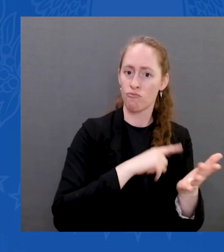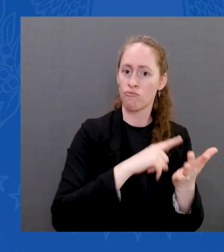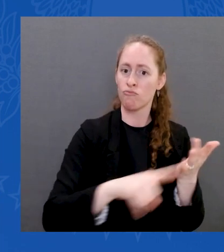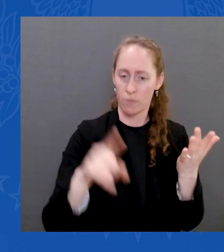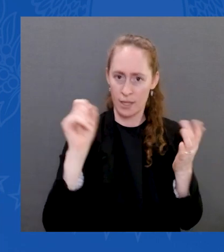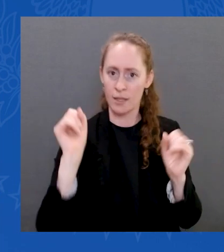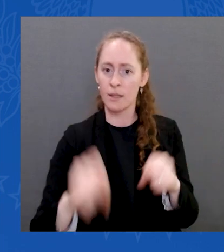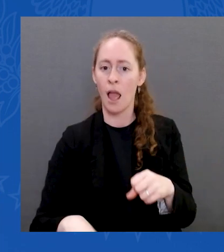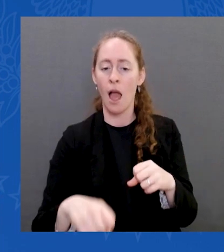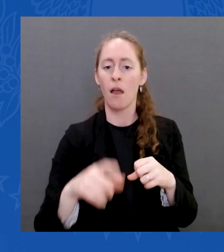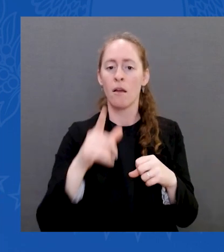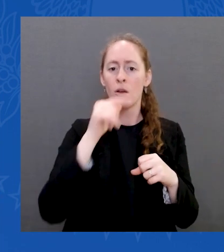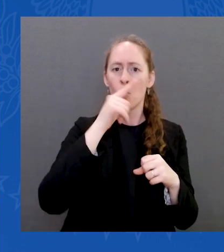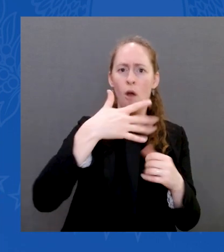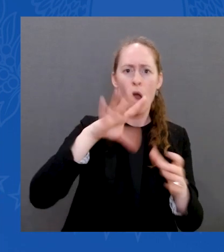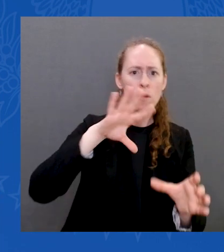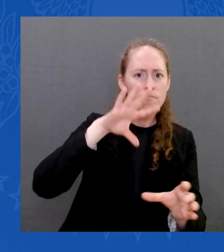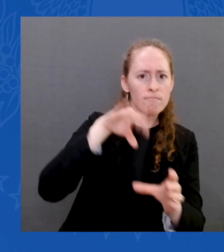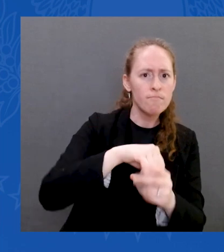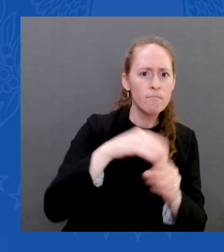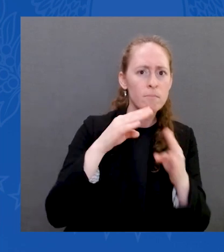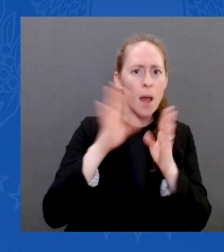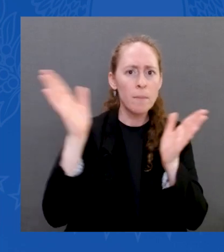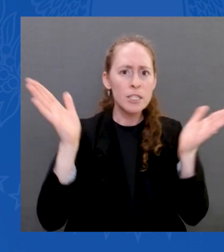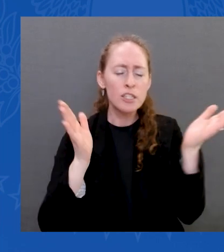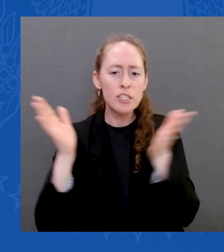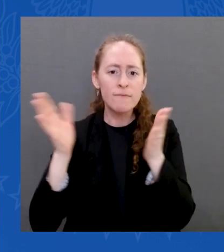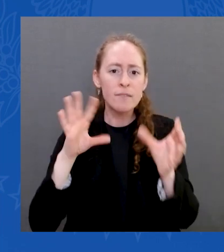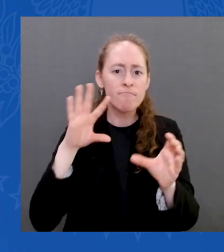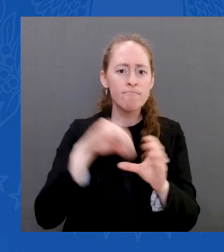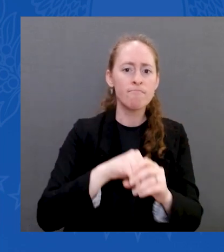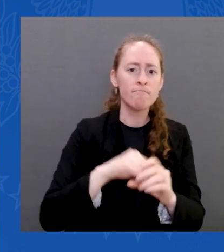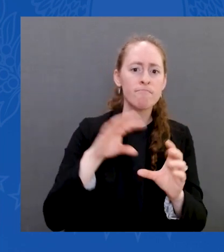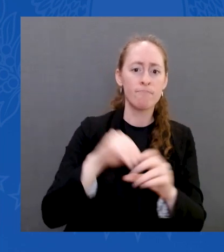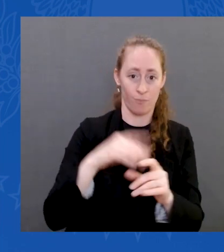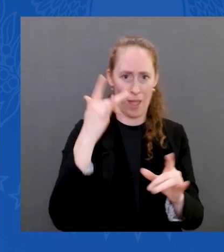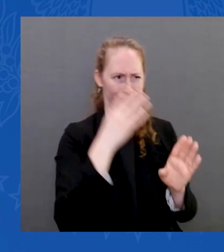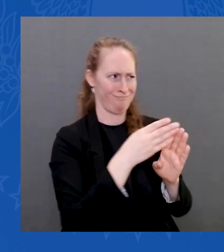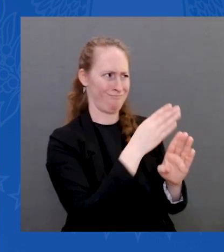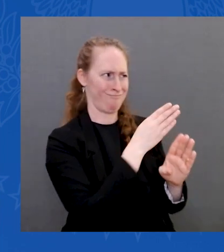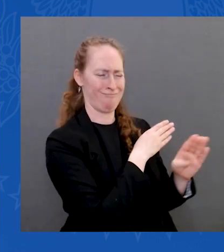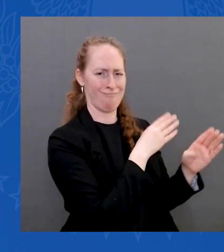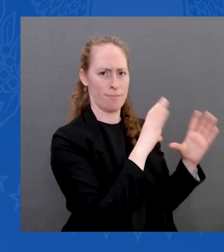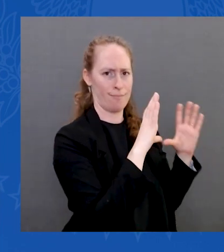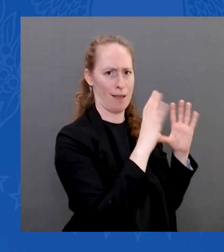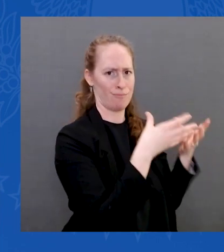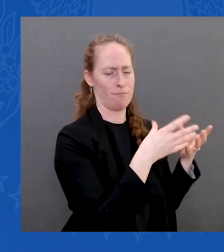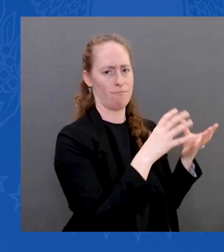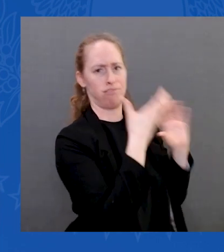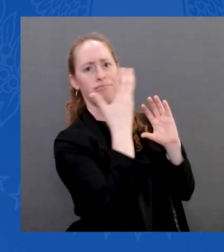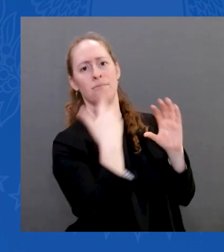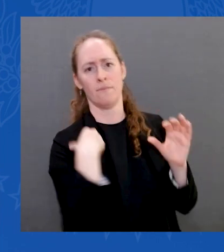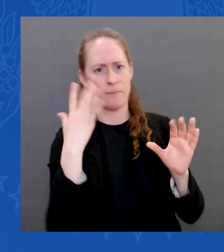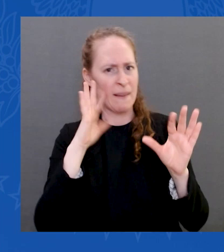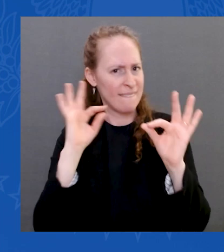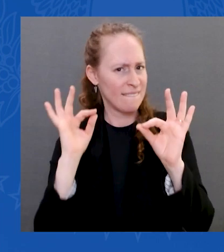The last team kind of messed it up. We've cleared it up. No, but I really mean it. Because if you go -- if you --